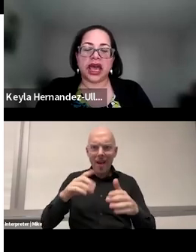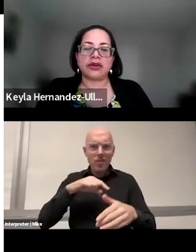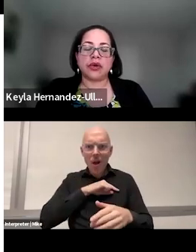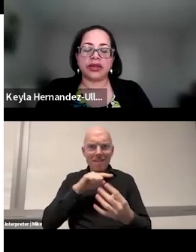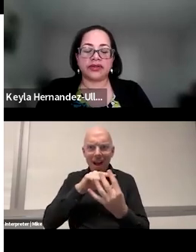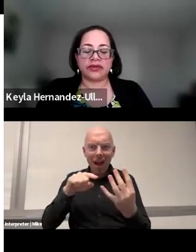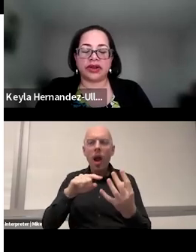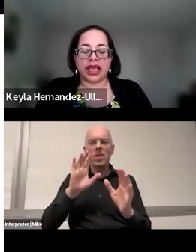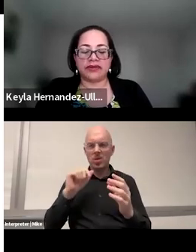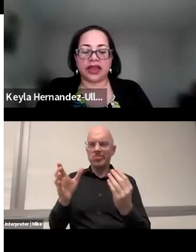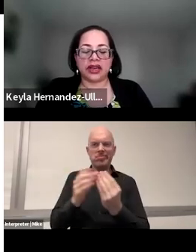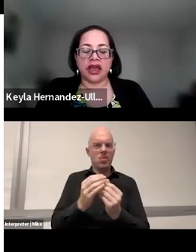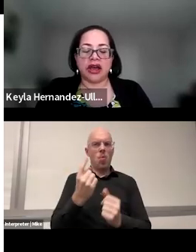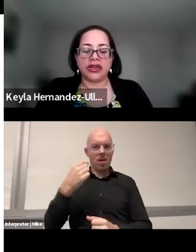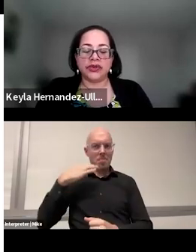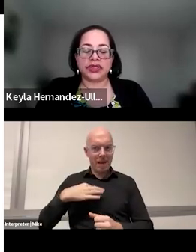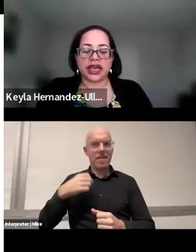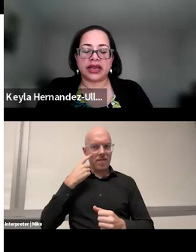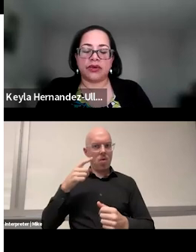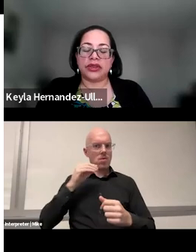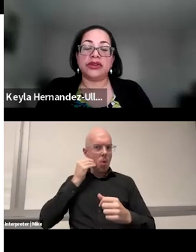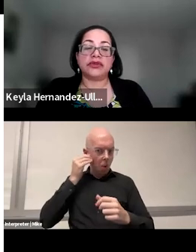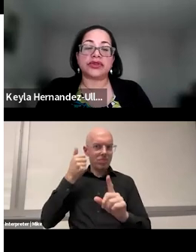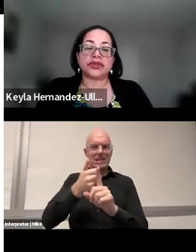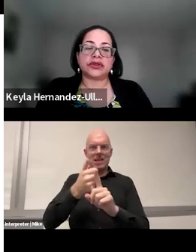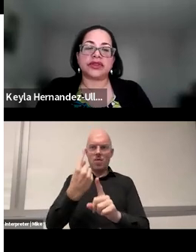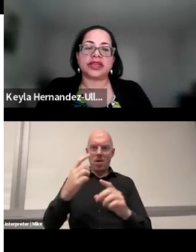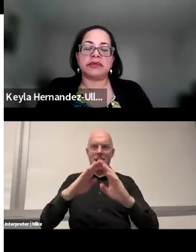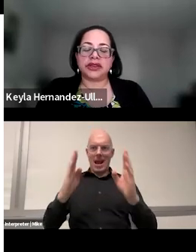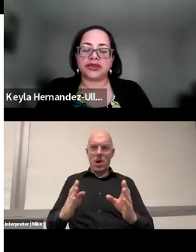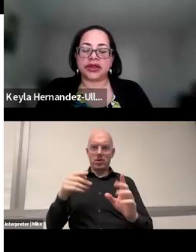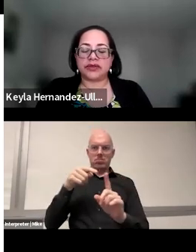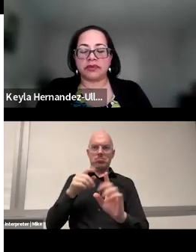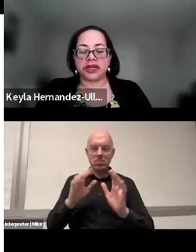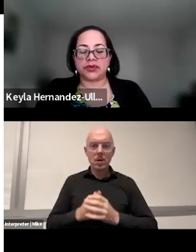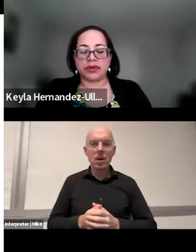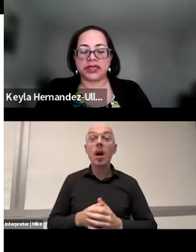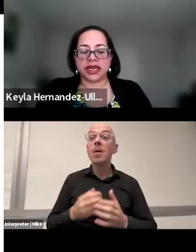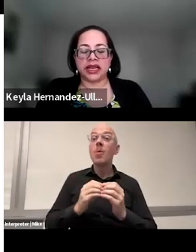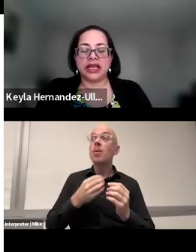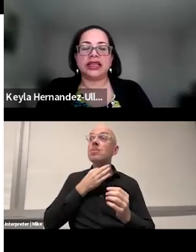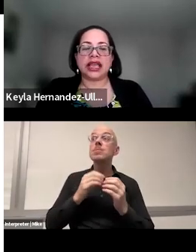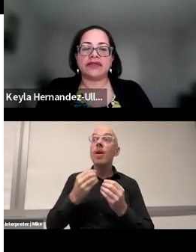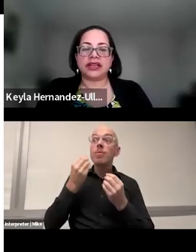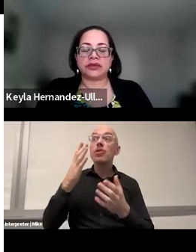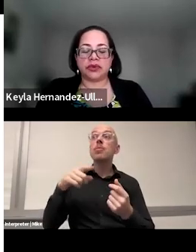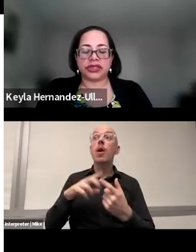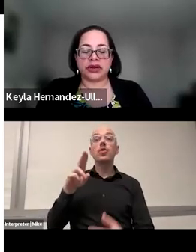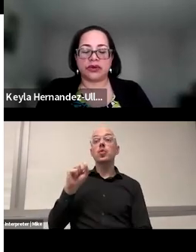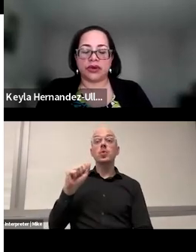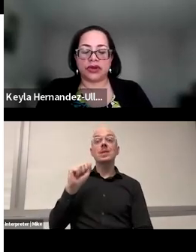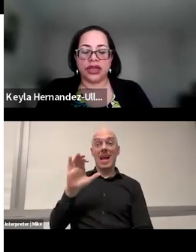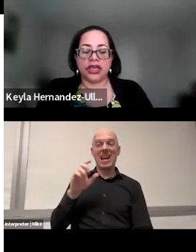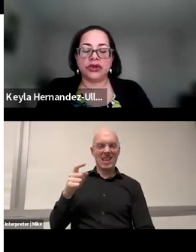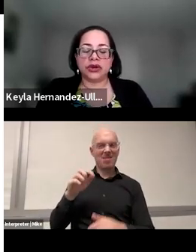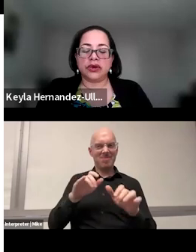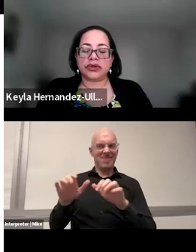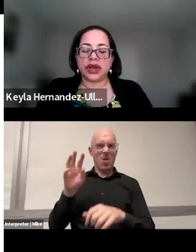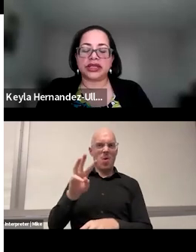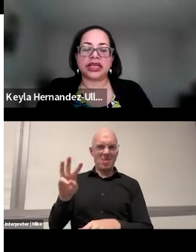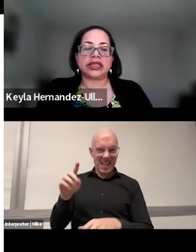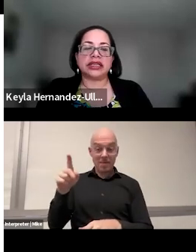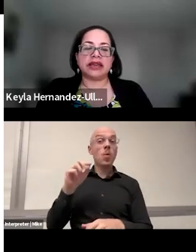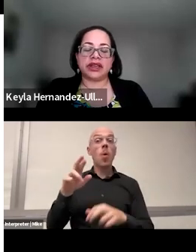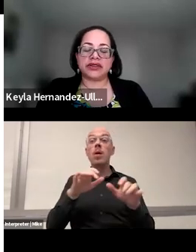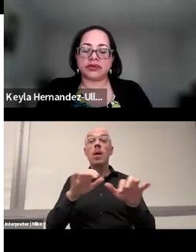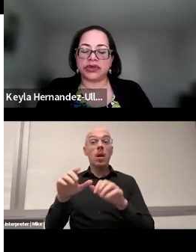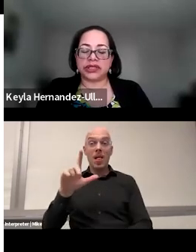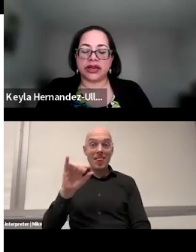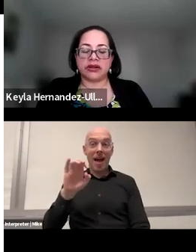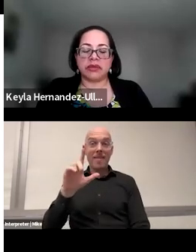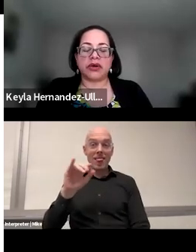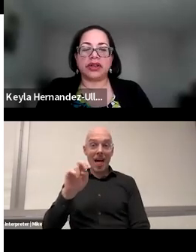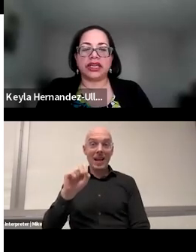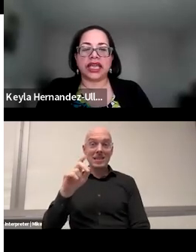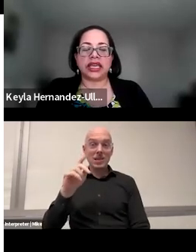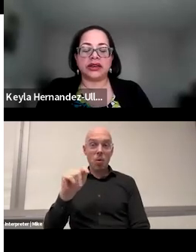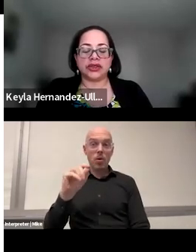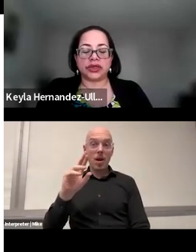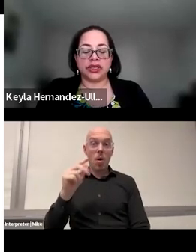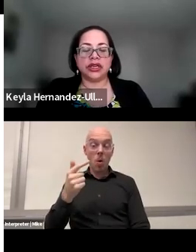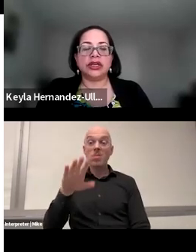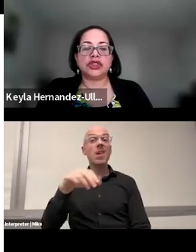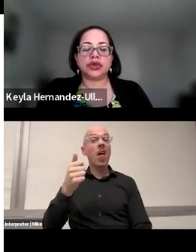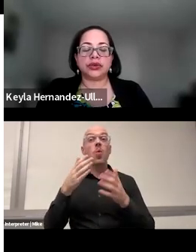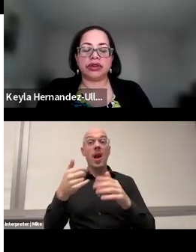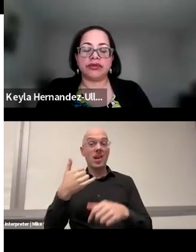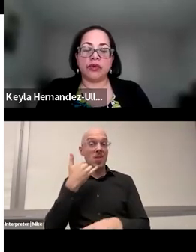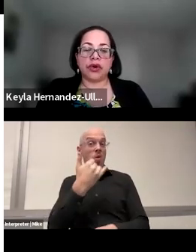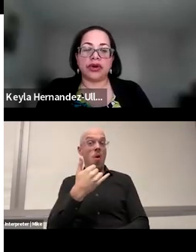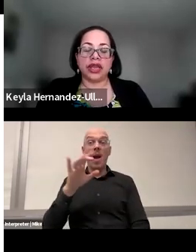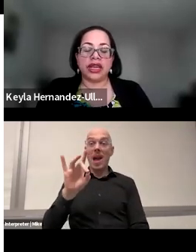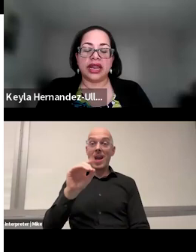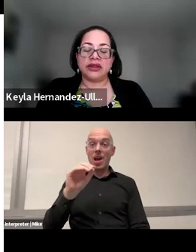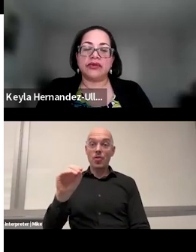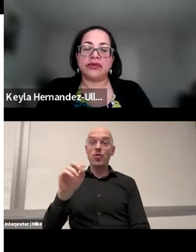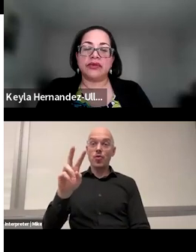Keyla Hernandez-Ulloa: There's more information about how to qualify for lifeline on Usac or the Universal Service Administrative Company's website, lifelinesupport.org, you can also contact the lifeline support center by calling 800,